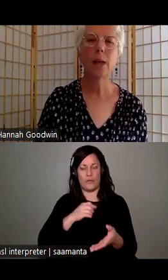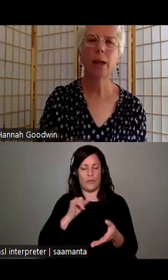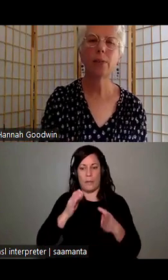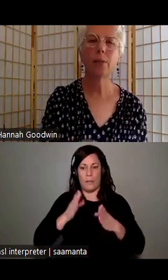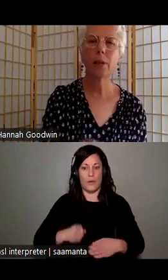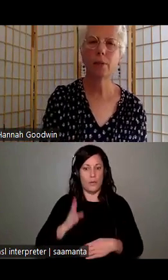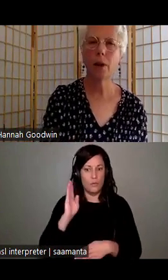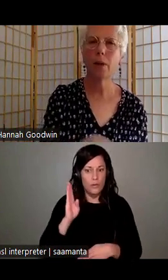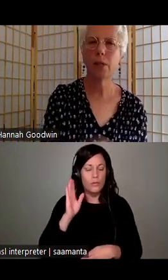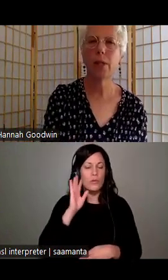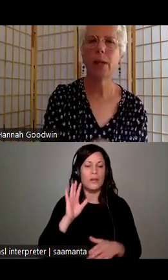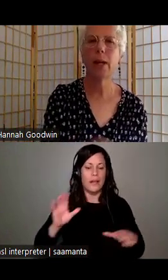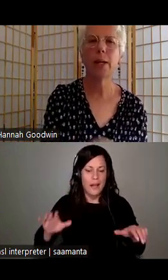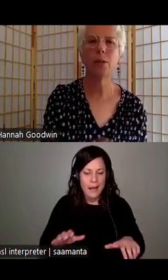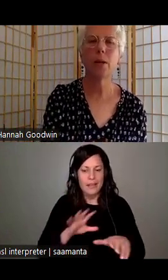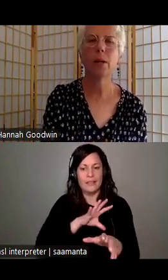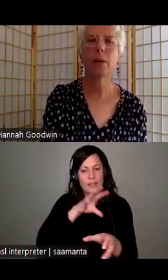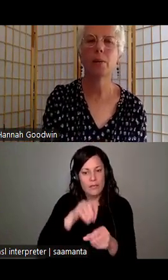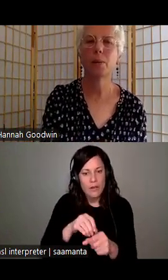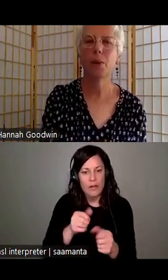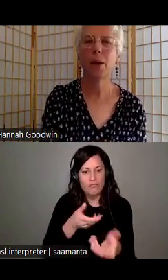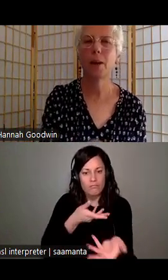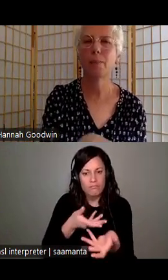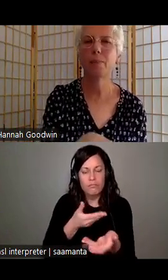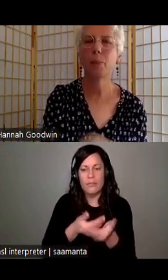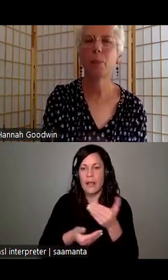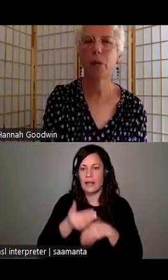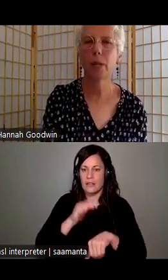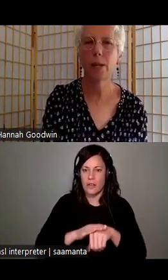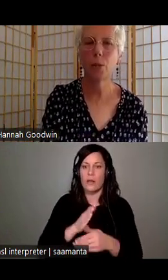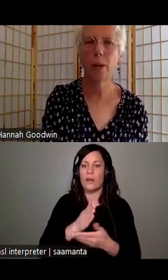is actively involved in that hands-on component as well.